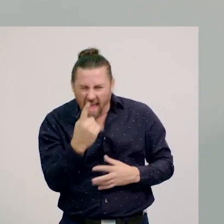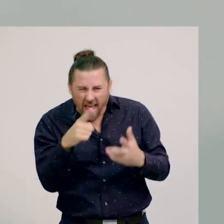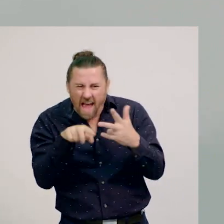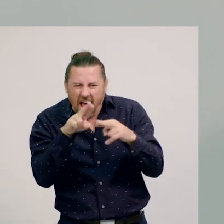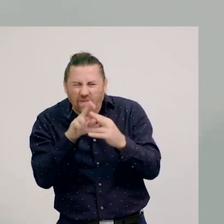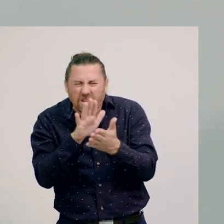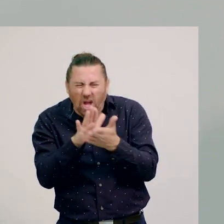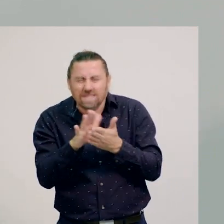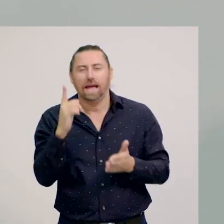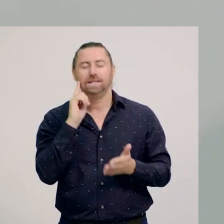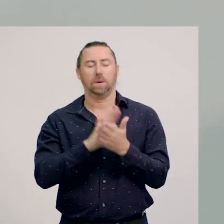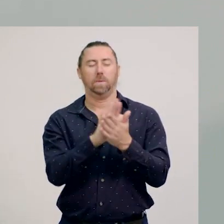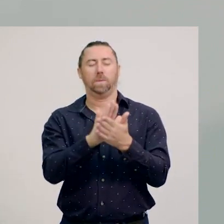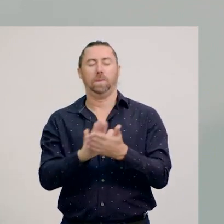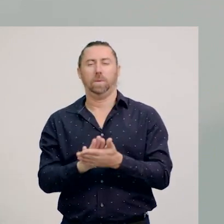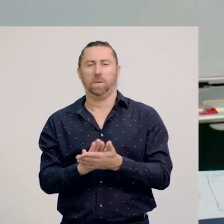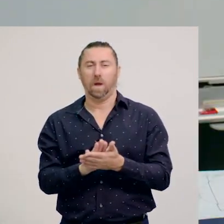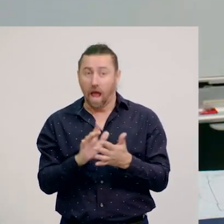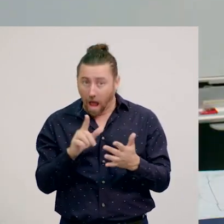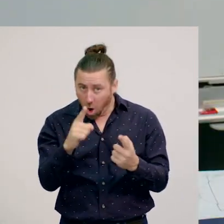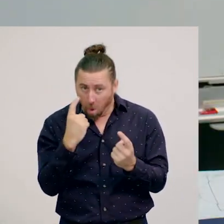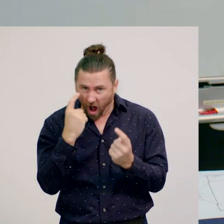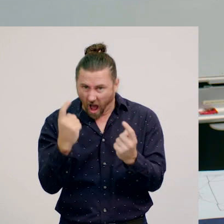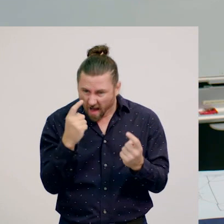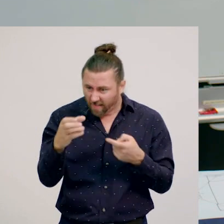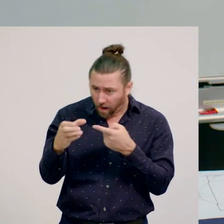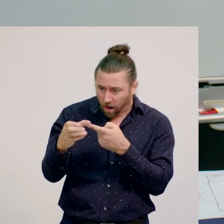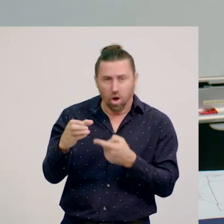and it’s also quite strong, if we’re careful with it.